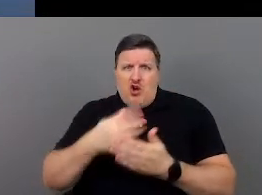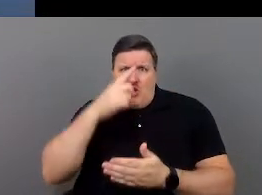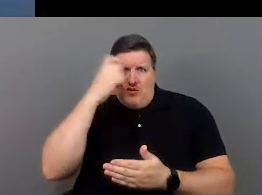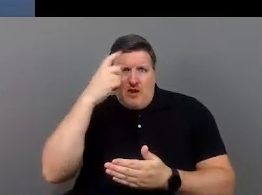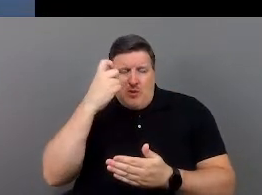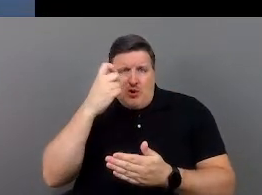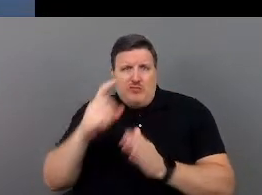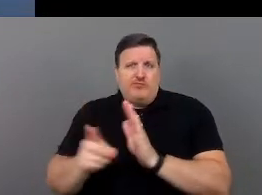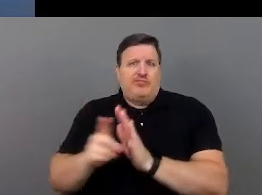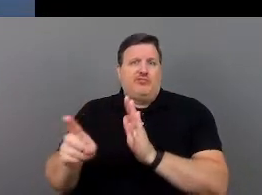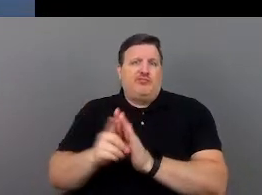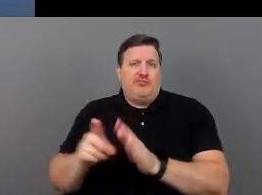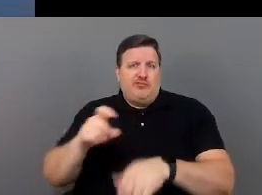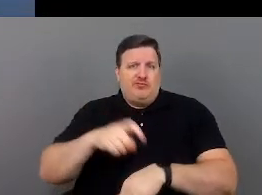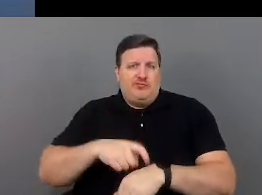LIKE TO SEND THAT INFORMATION FOR THE REST OF YOUR